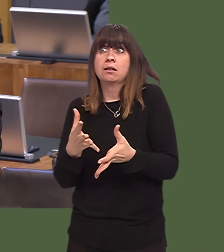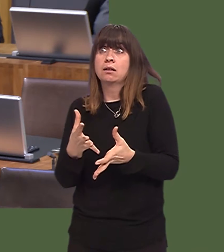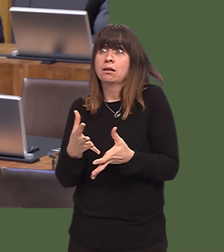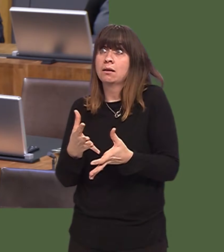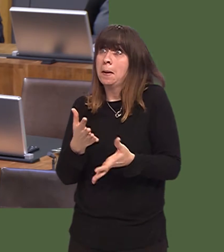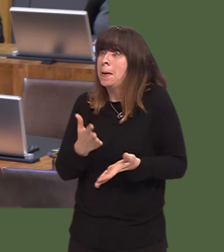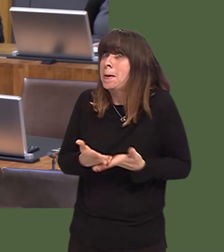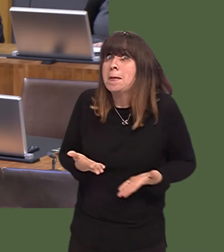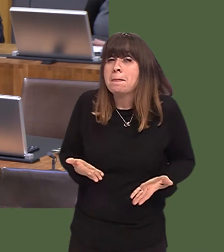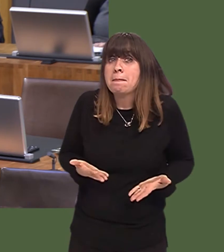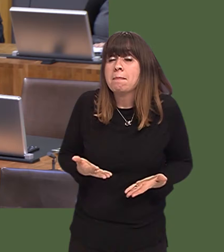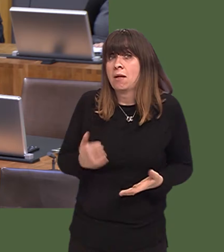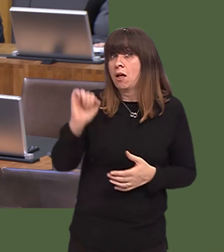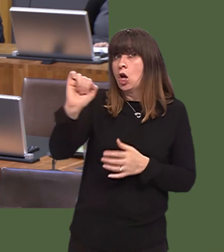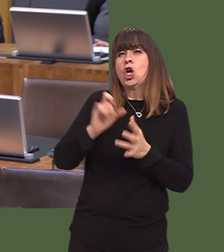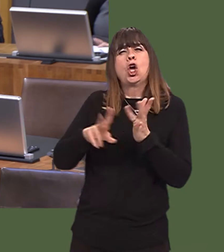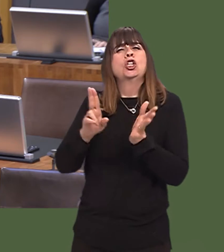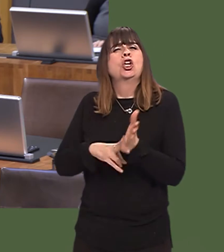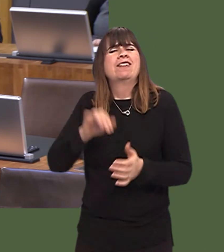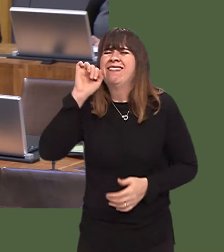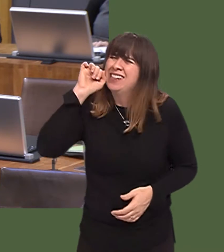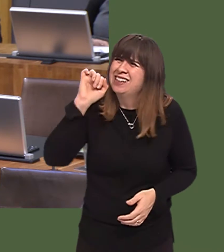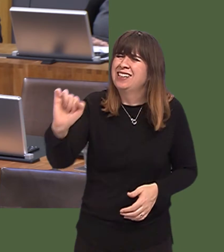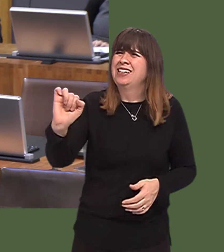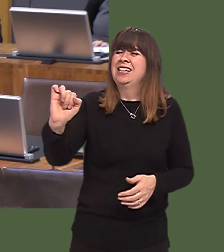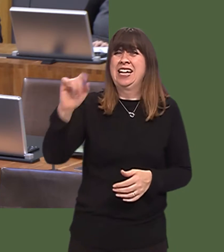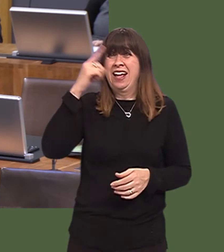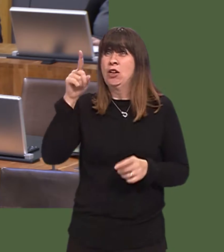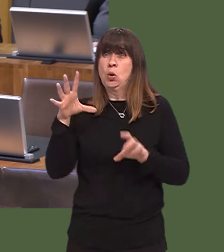The reality is that if his party had come anywhere near education in Wales, they would